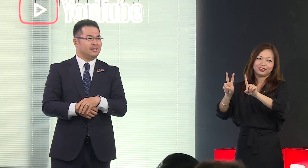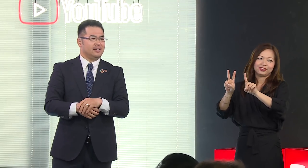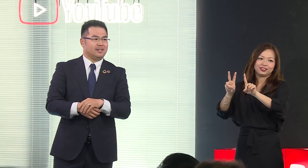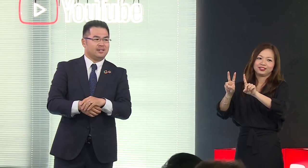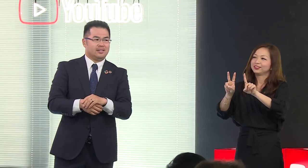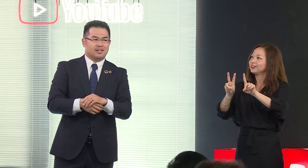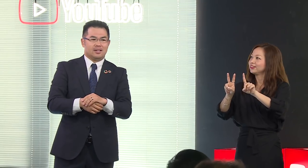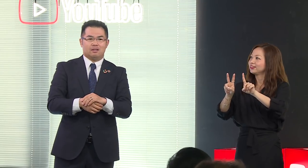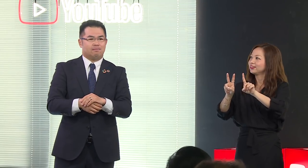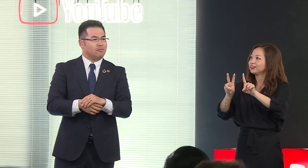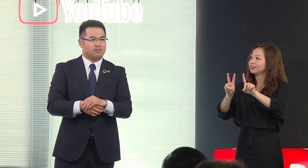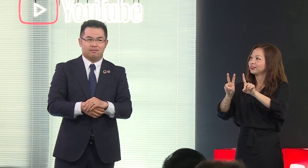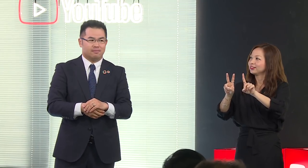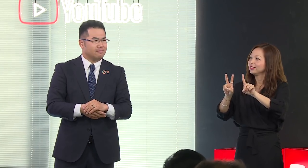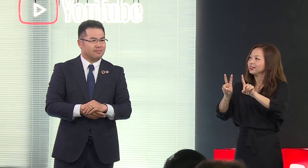Philippines,